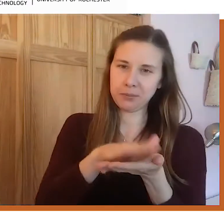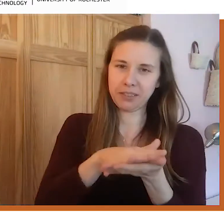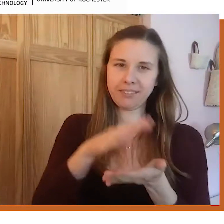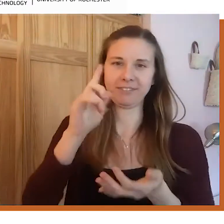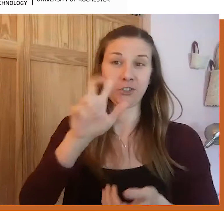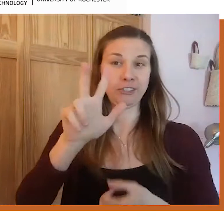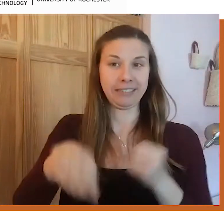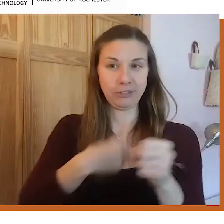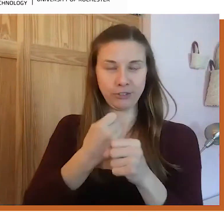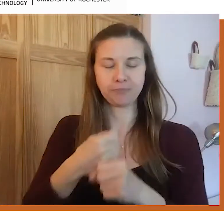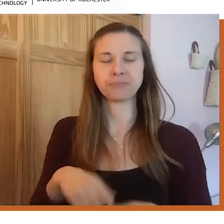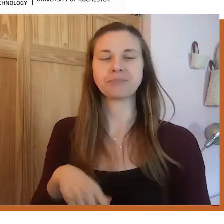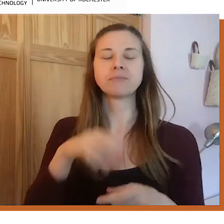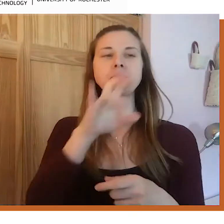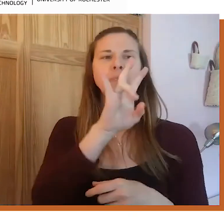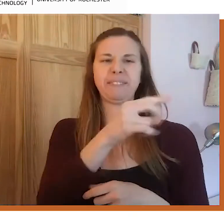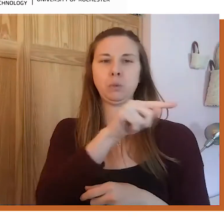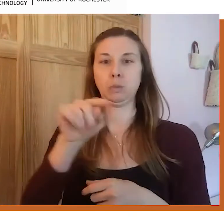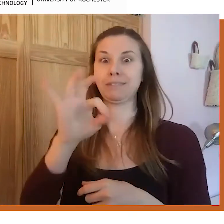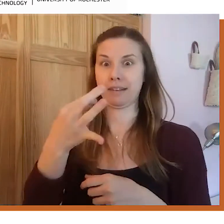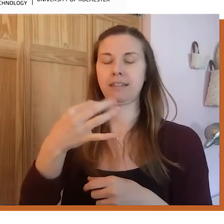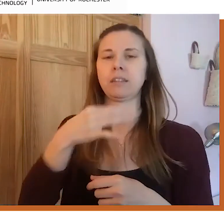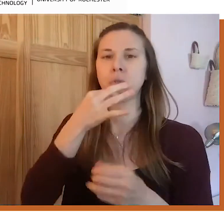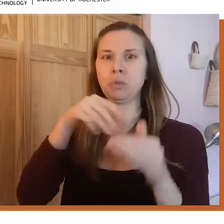She was like, "OK. We'll let you go back," so I did that.